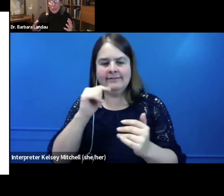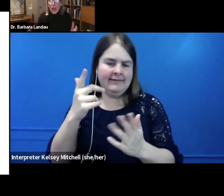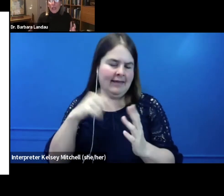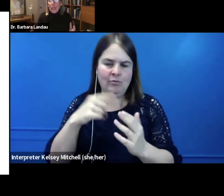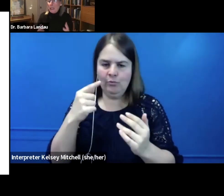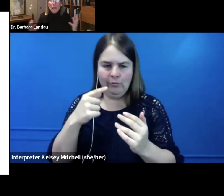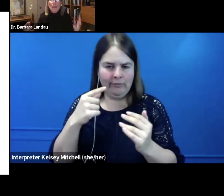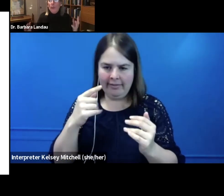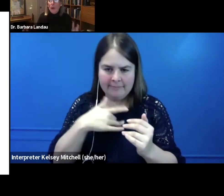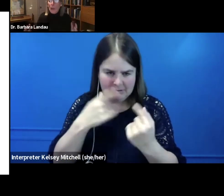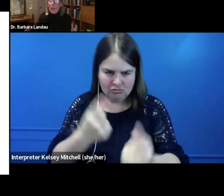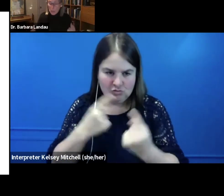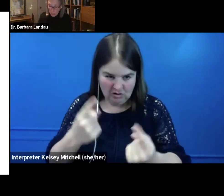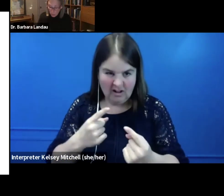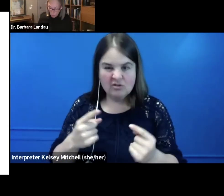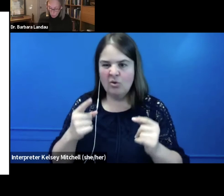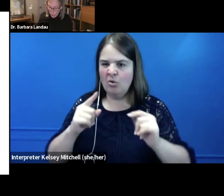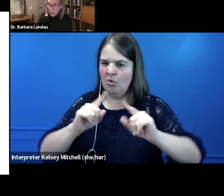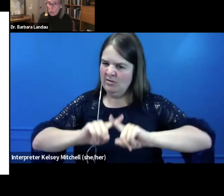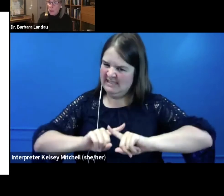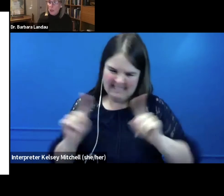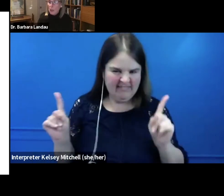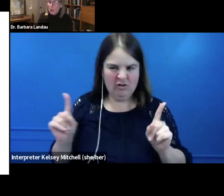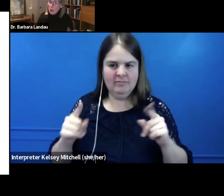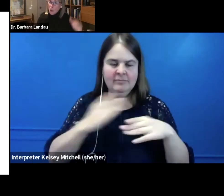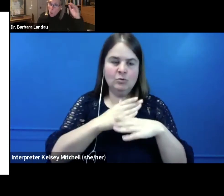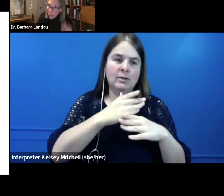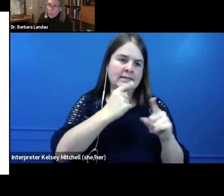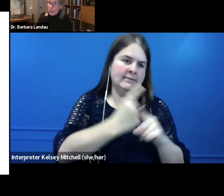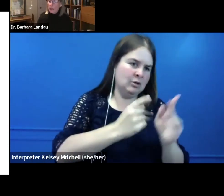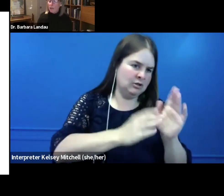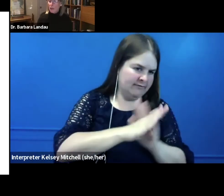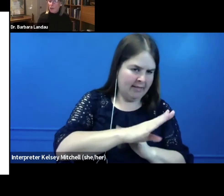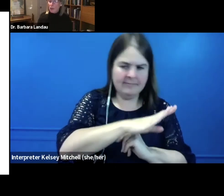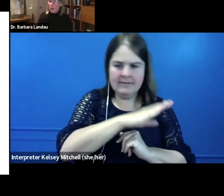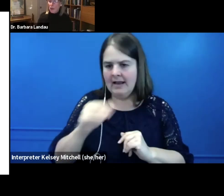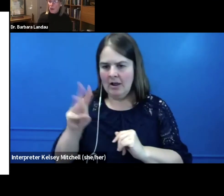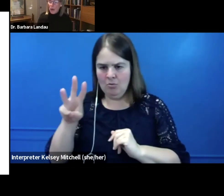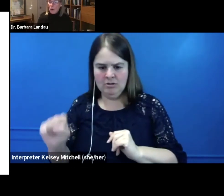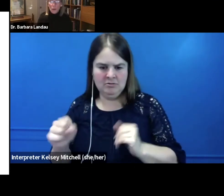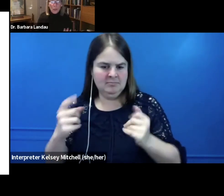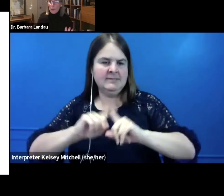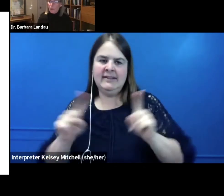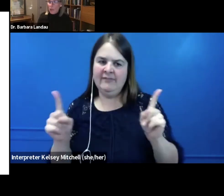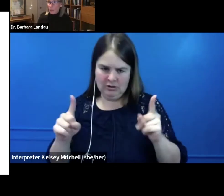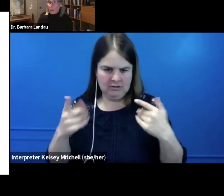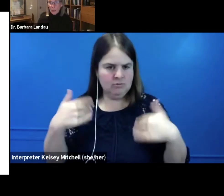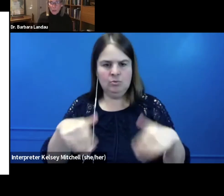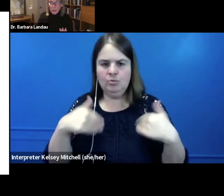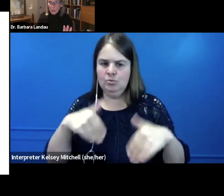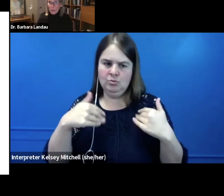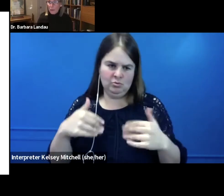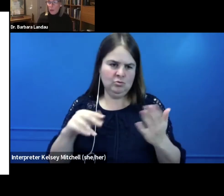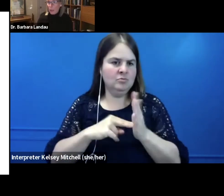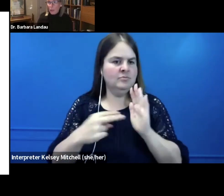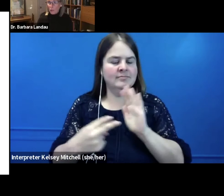shockingly different domain that is still showing this quantitative difference that there are